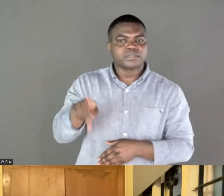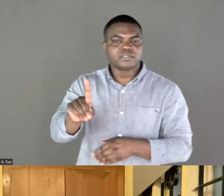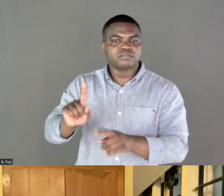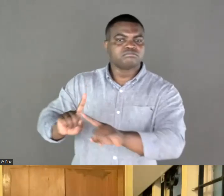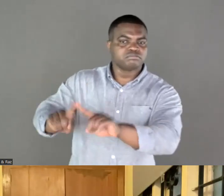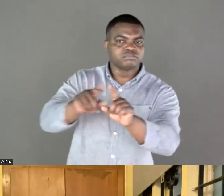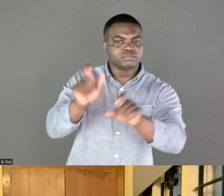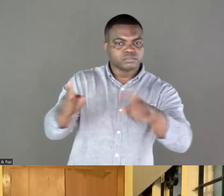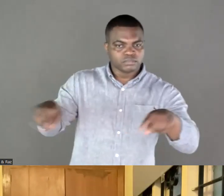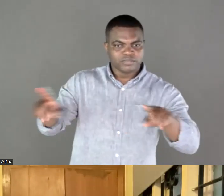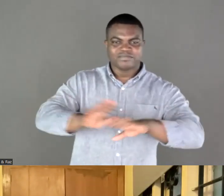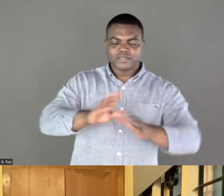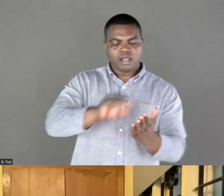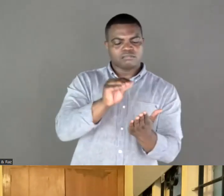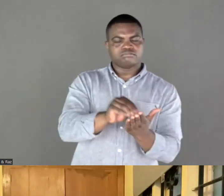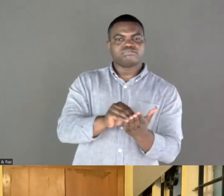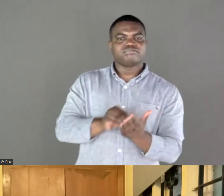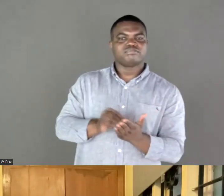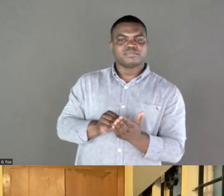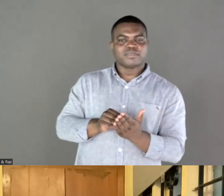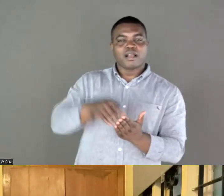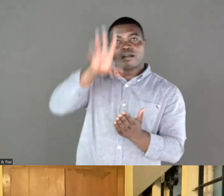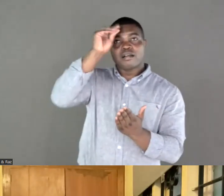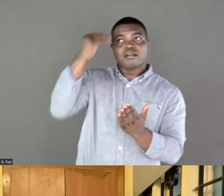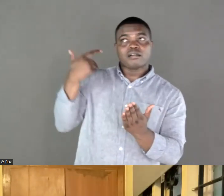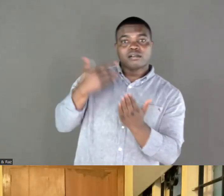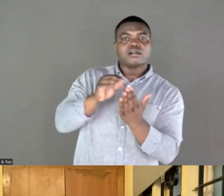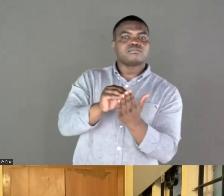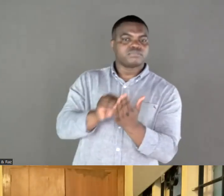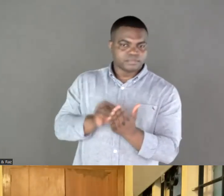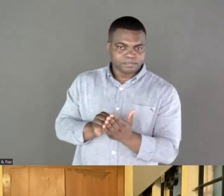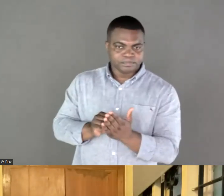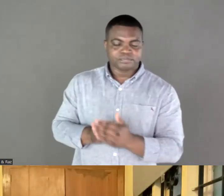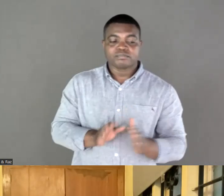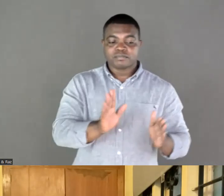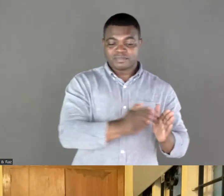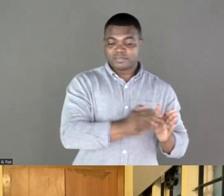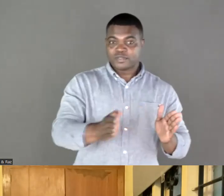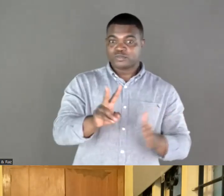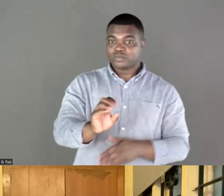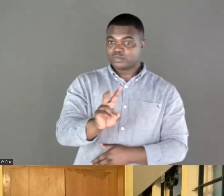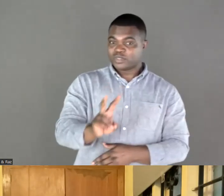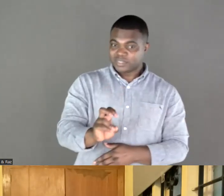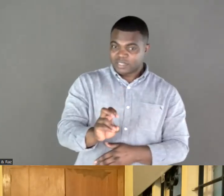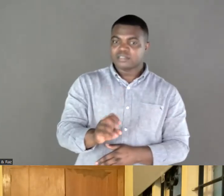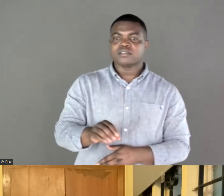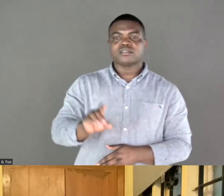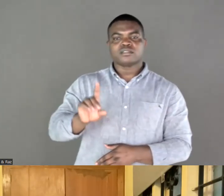or the DRG was established as a platform which creates cooperation between agencies,